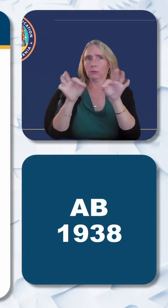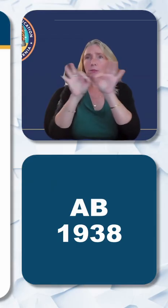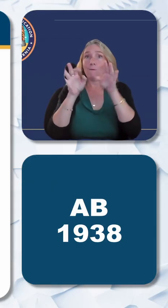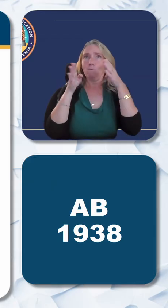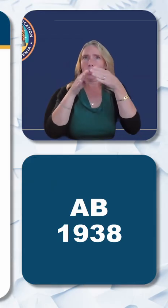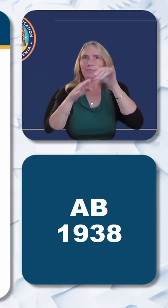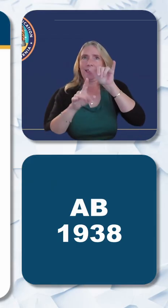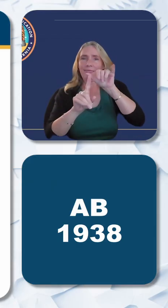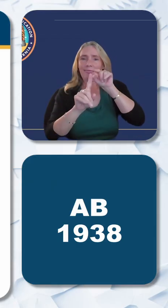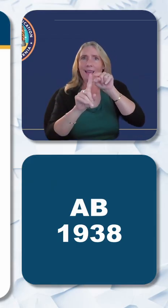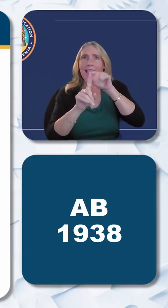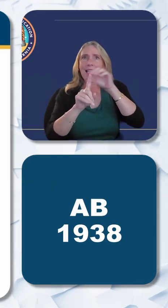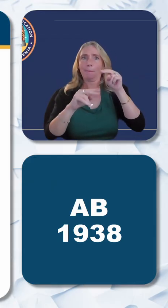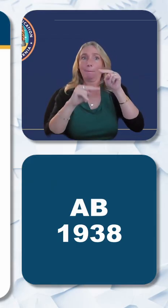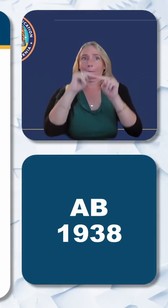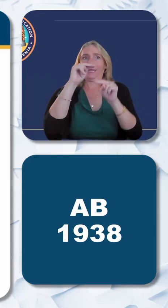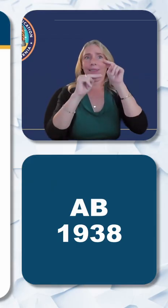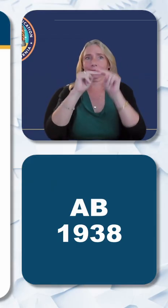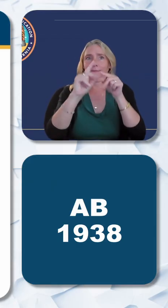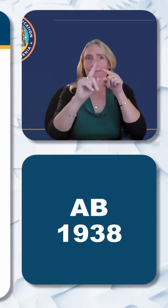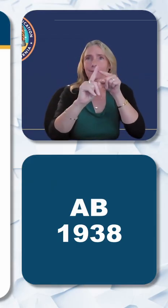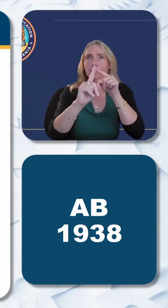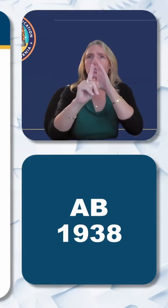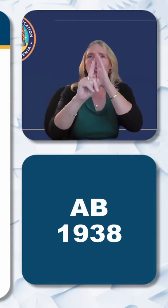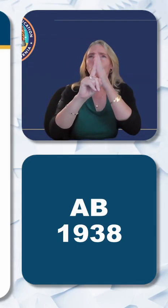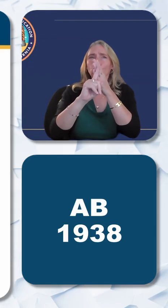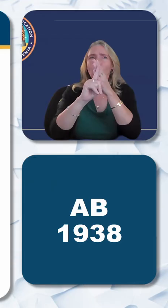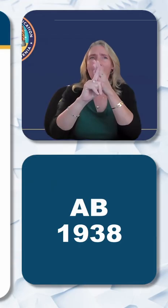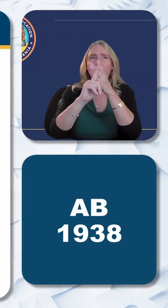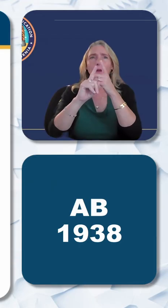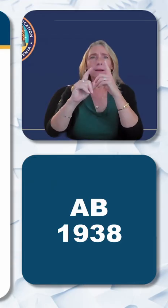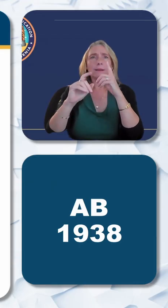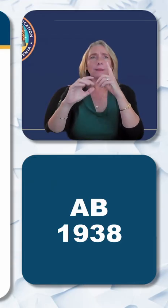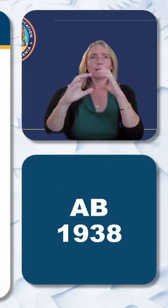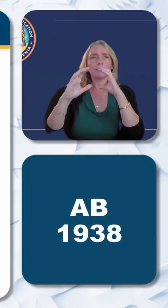in their setting, and we want to focus on achievement and build on that.